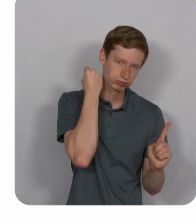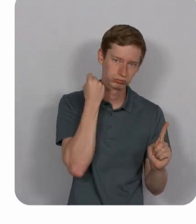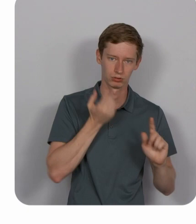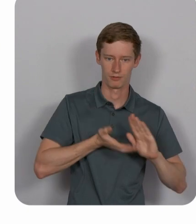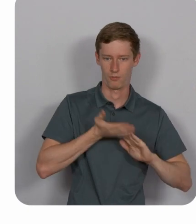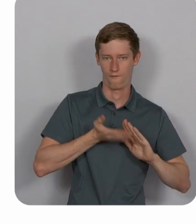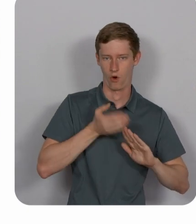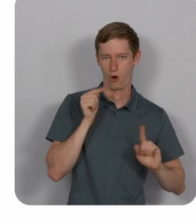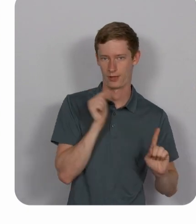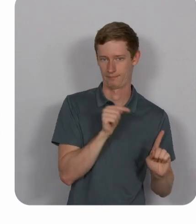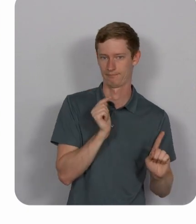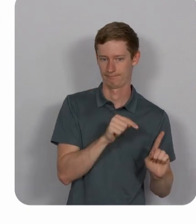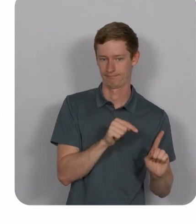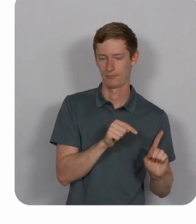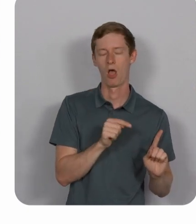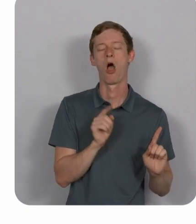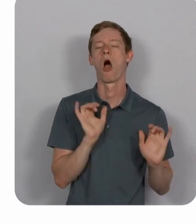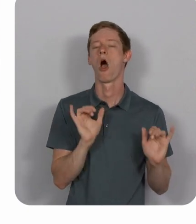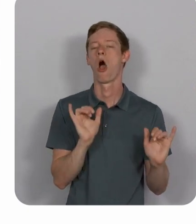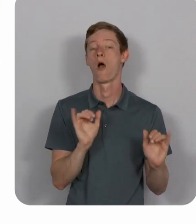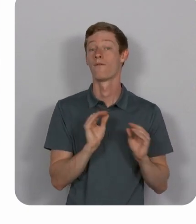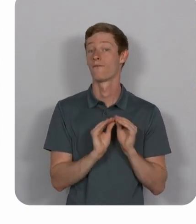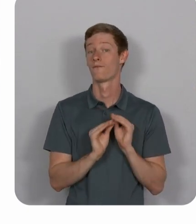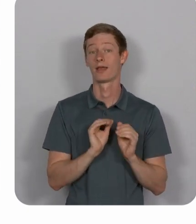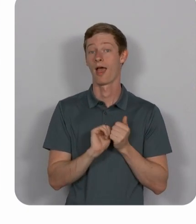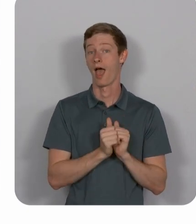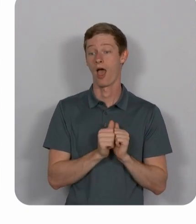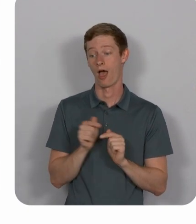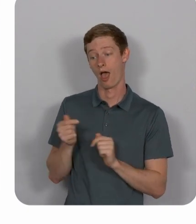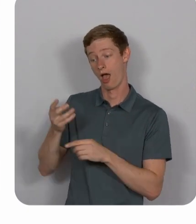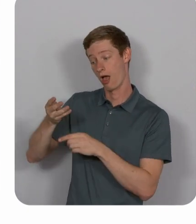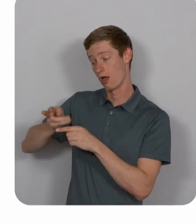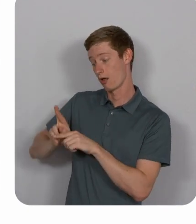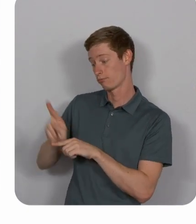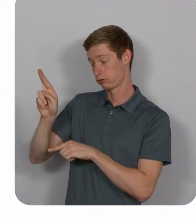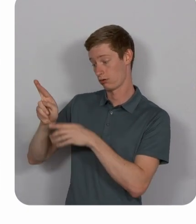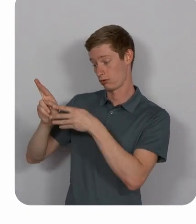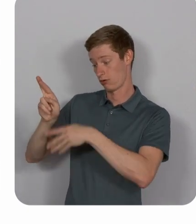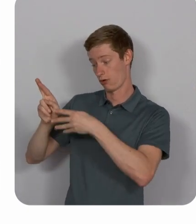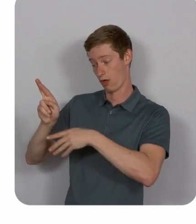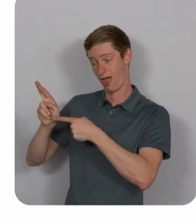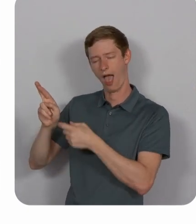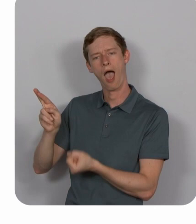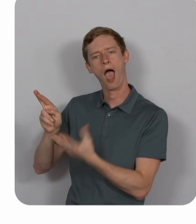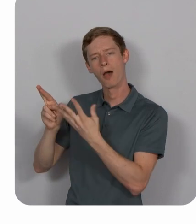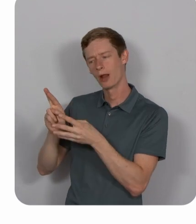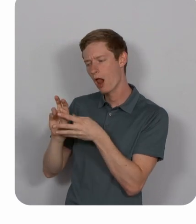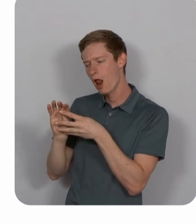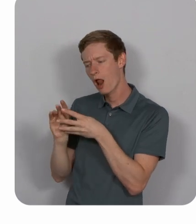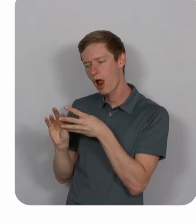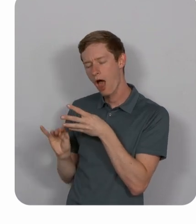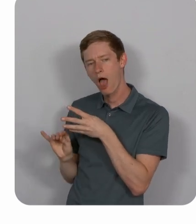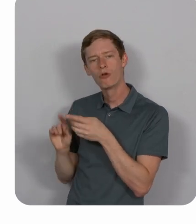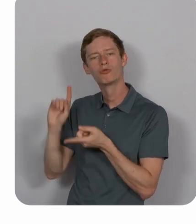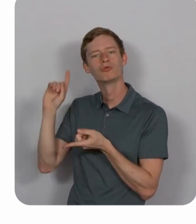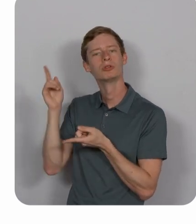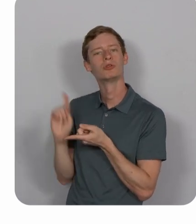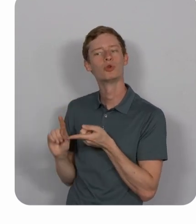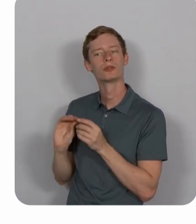Let's try reducing the particle count using the patch graph and see if it improves the performance on the frame rate side.